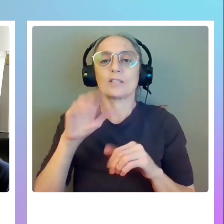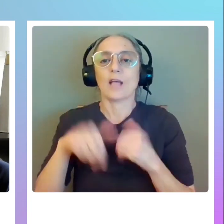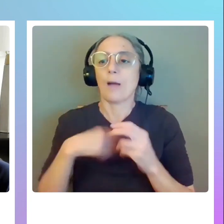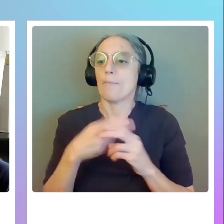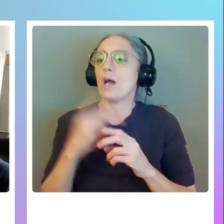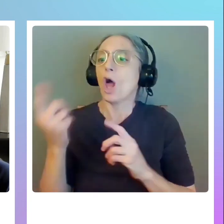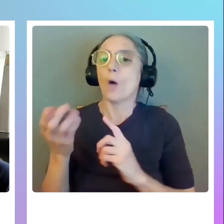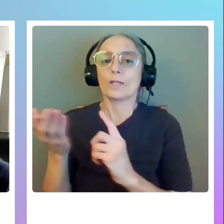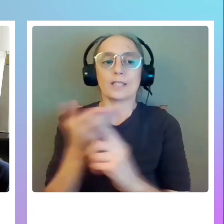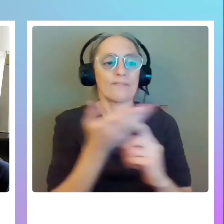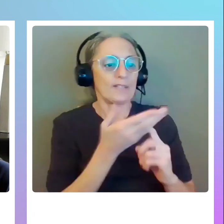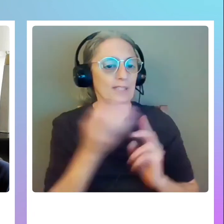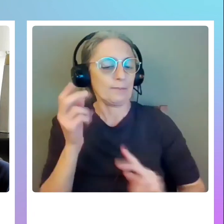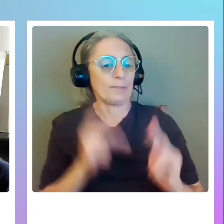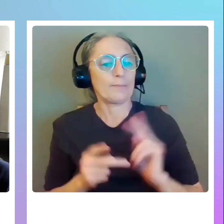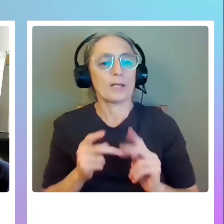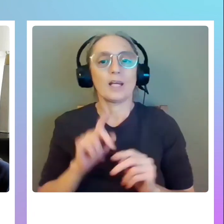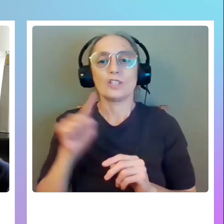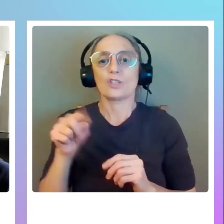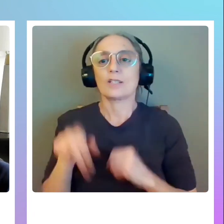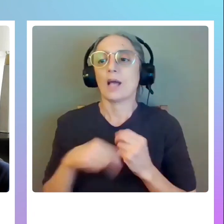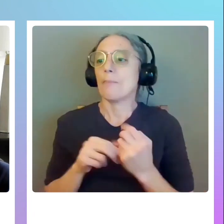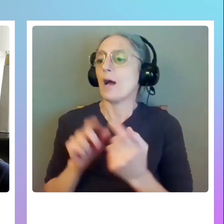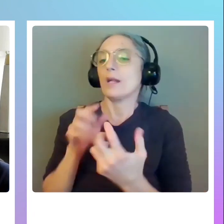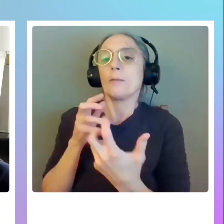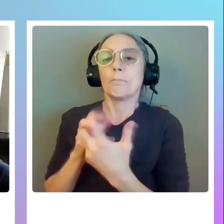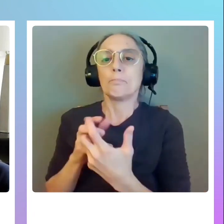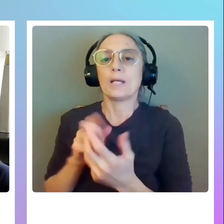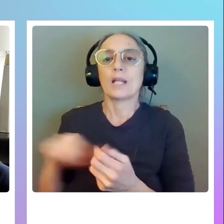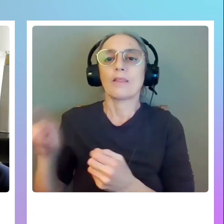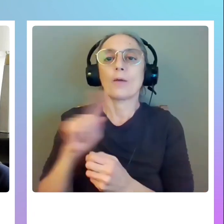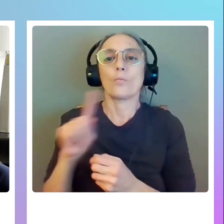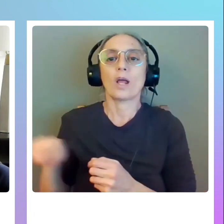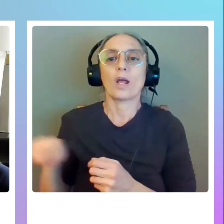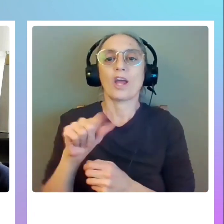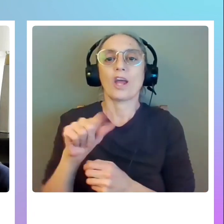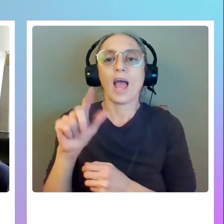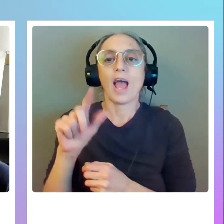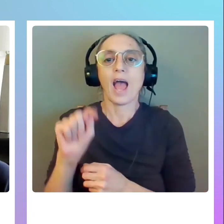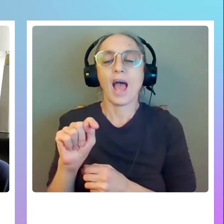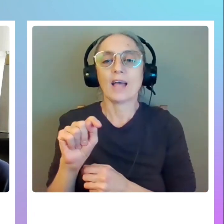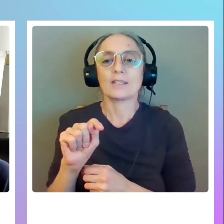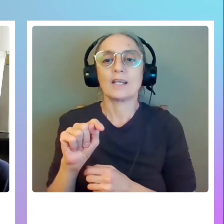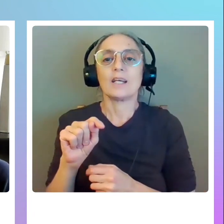but it's just about meeting them where they're at and seeing if we can find some common ground